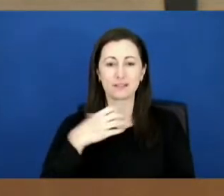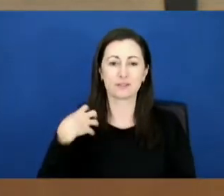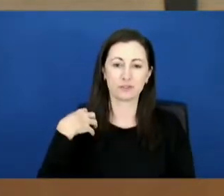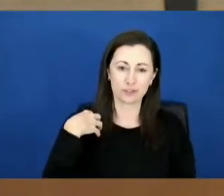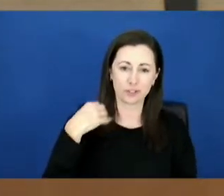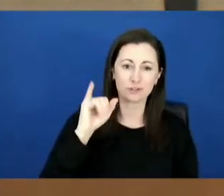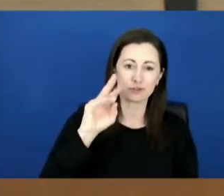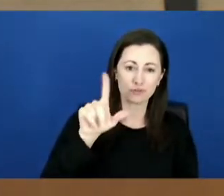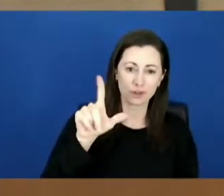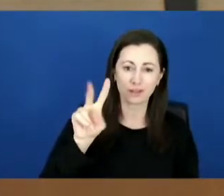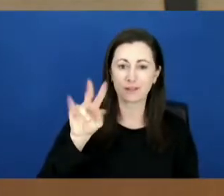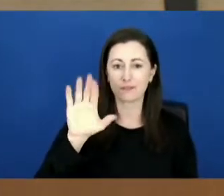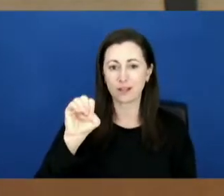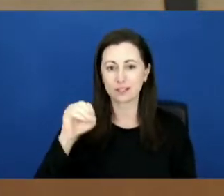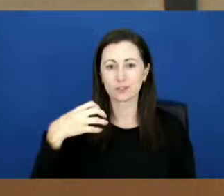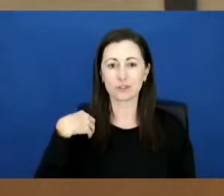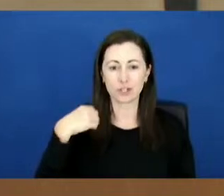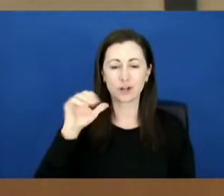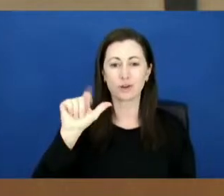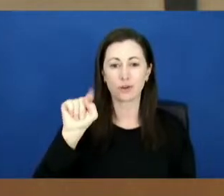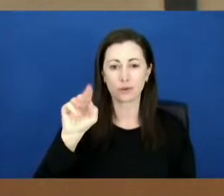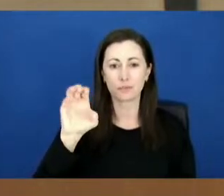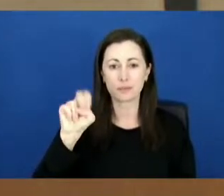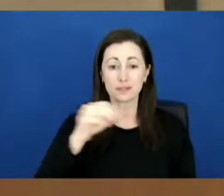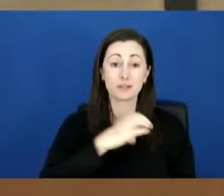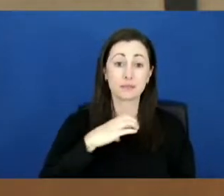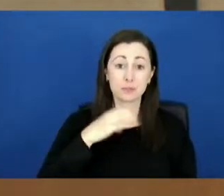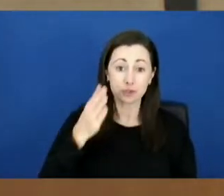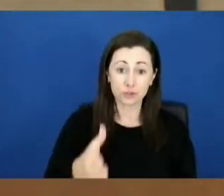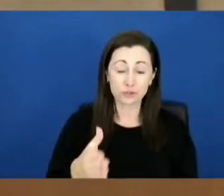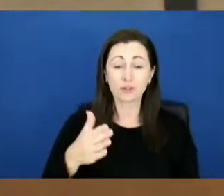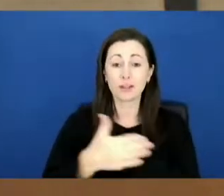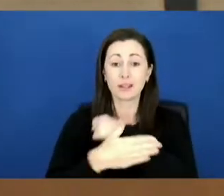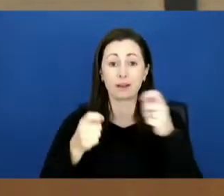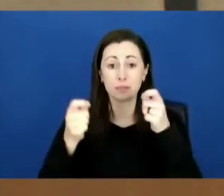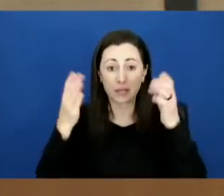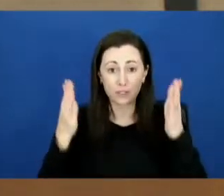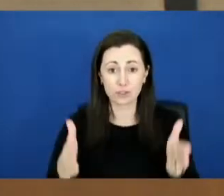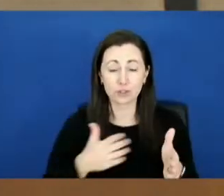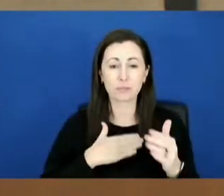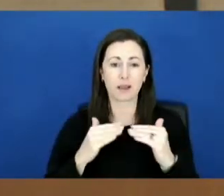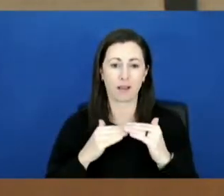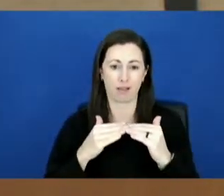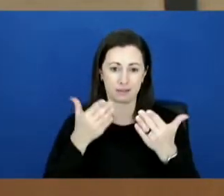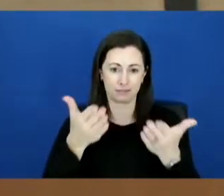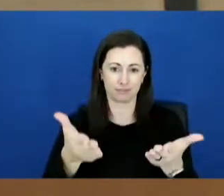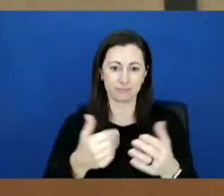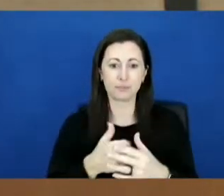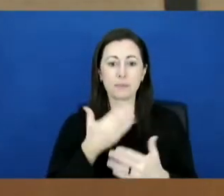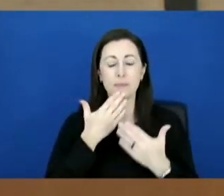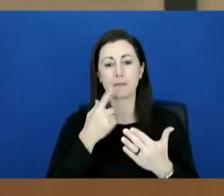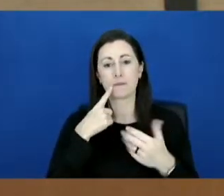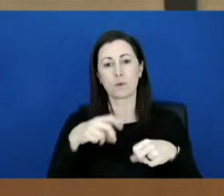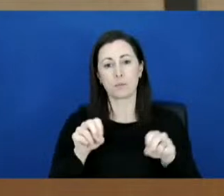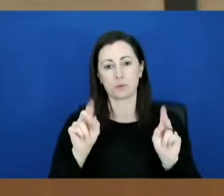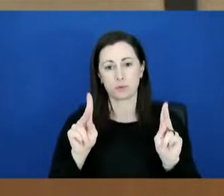MRS. HART. GOOD AFTERNOON,